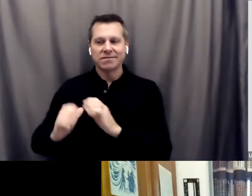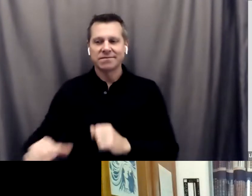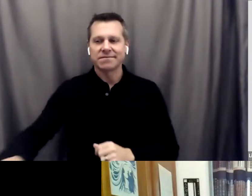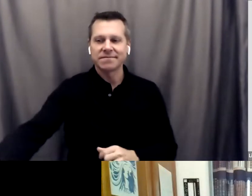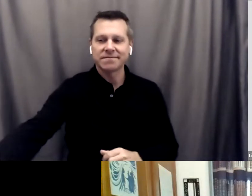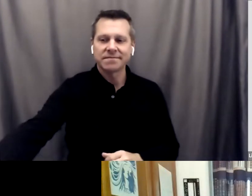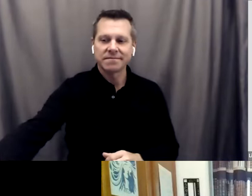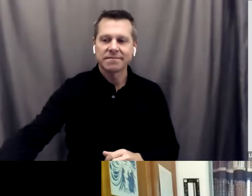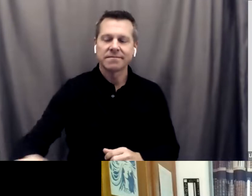Excellent. Thank you for that.